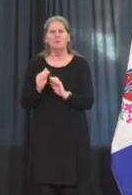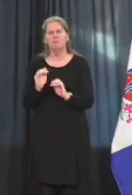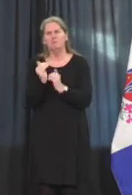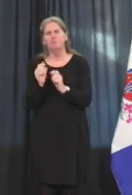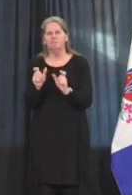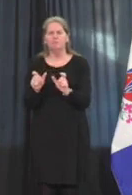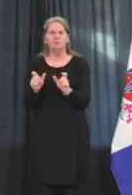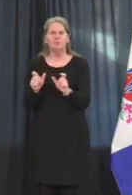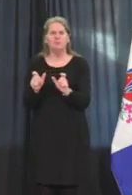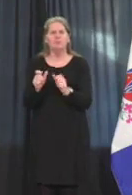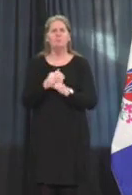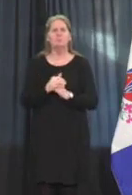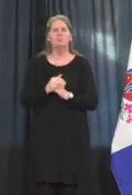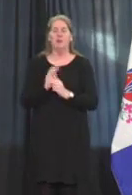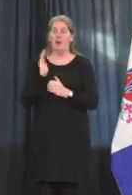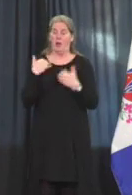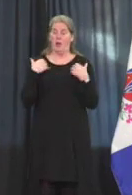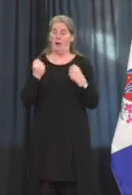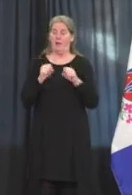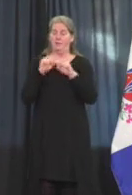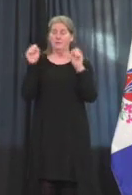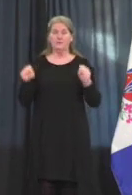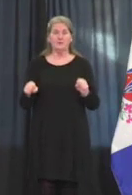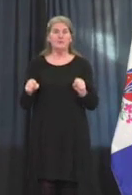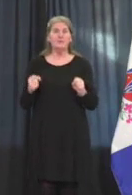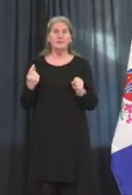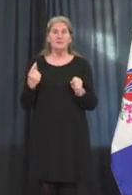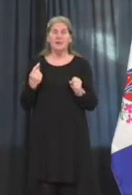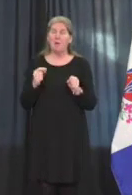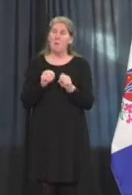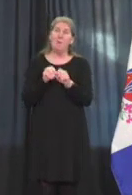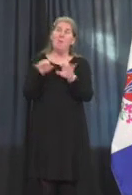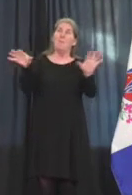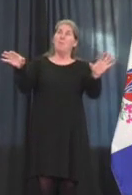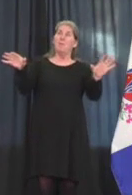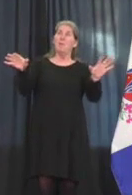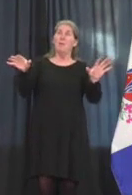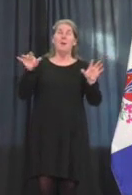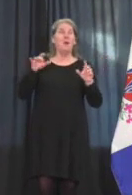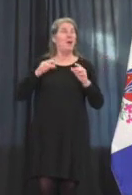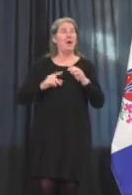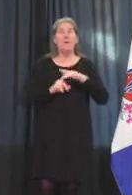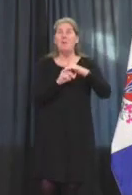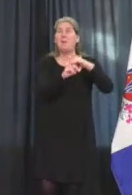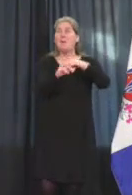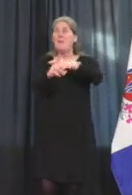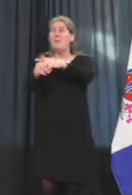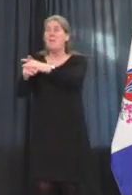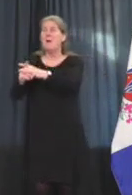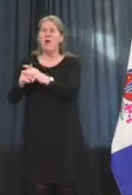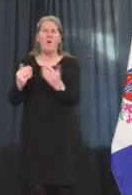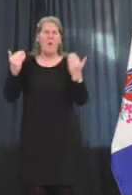OUR MEDICAL SYSTEM CANNOT AFFORD WIDESPREAD COMMUNITY TRANSMISSION. AND WE MUST CONTINUE TO FIGHT